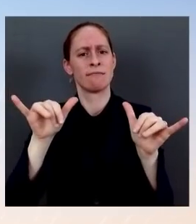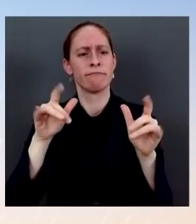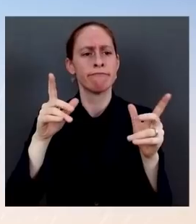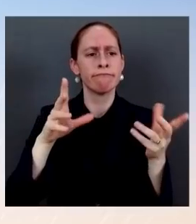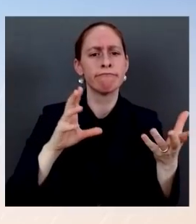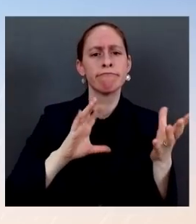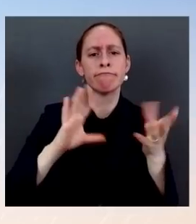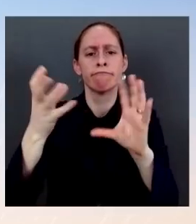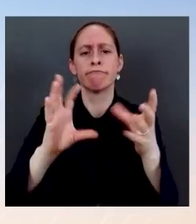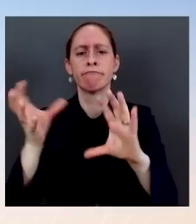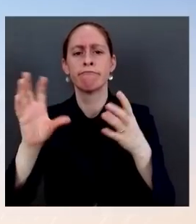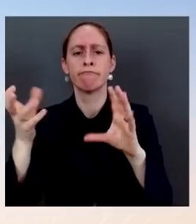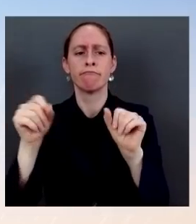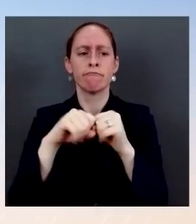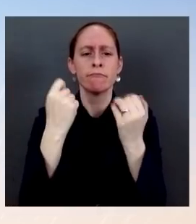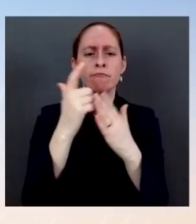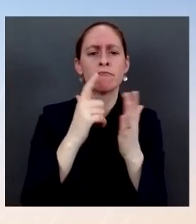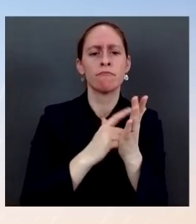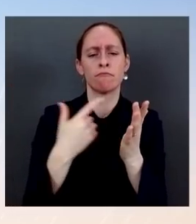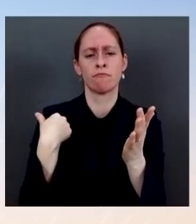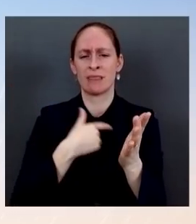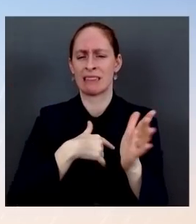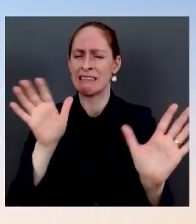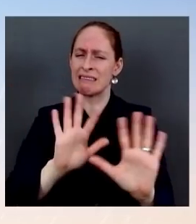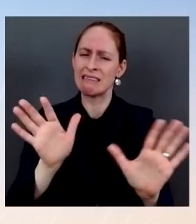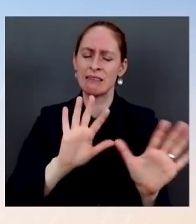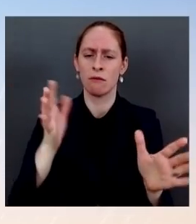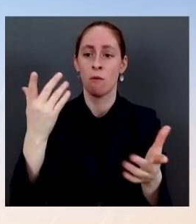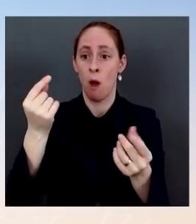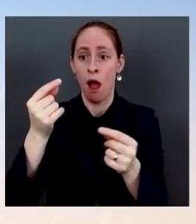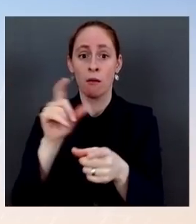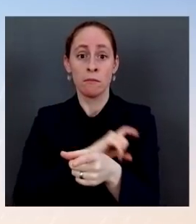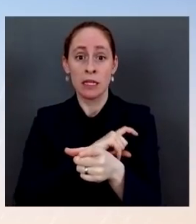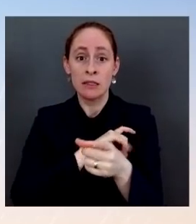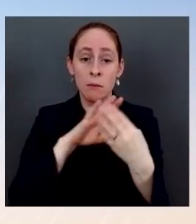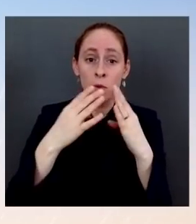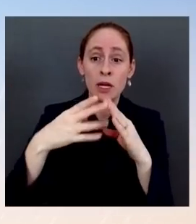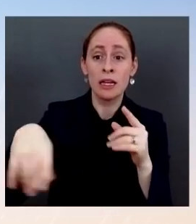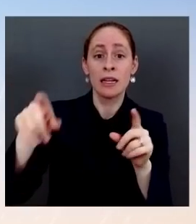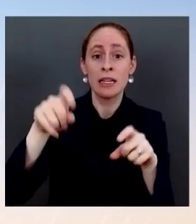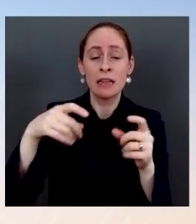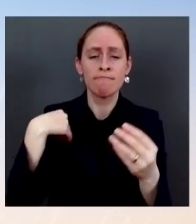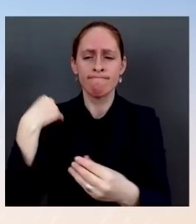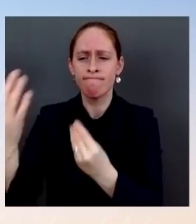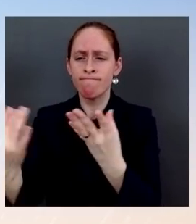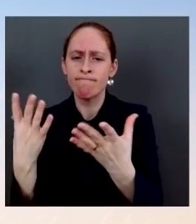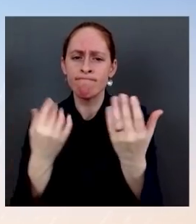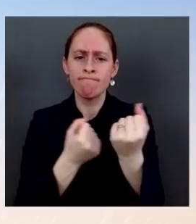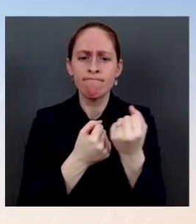and tools they've asked for, we're also helping communities through initiatives like the COPS program, which is putting 1,000 more cops on the beat.